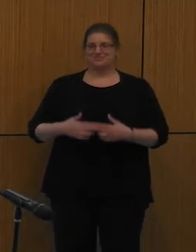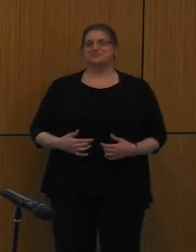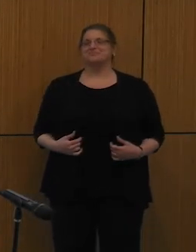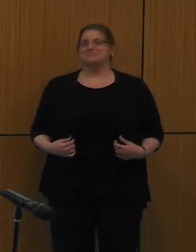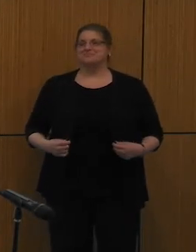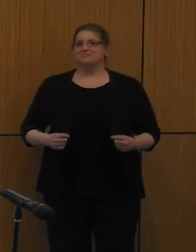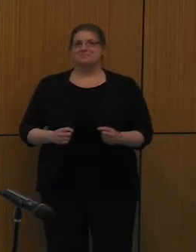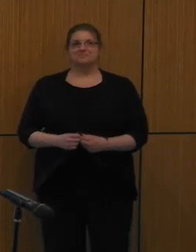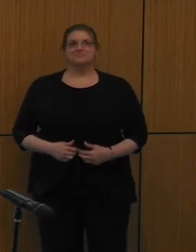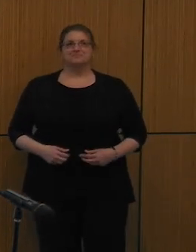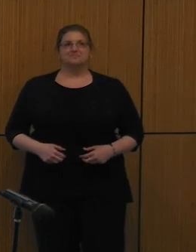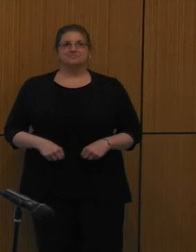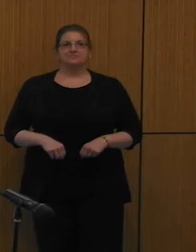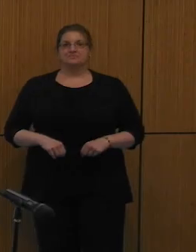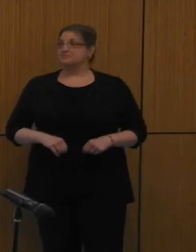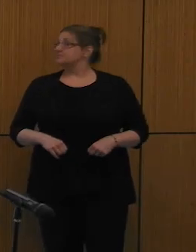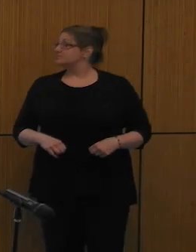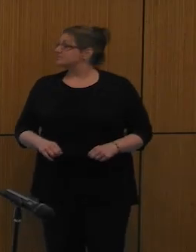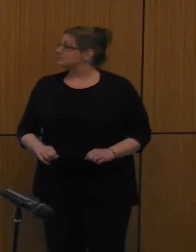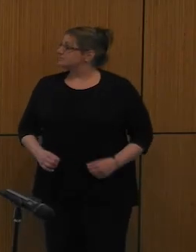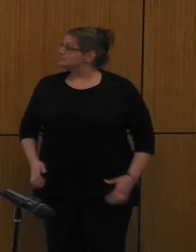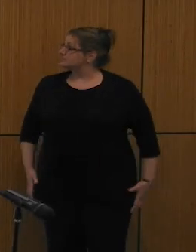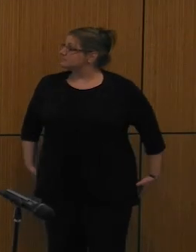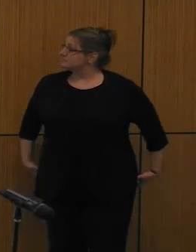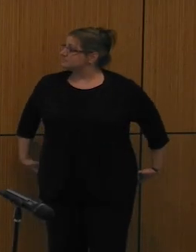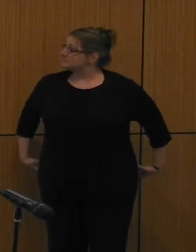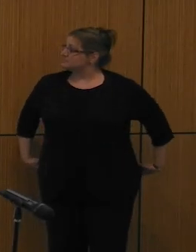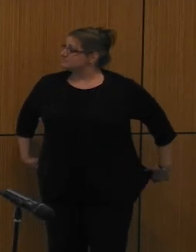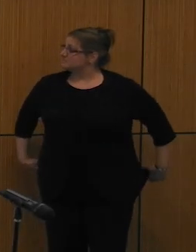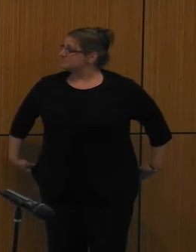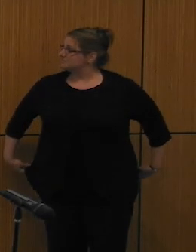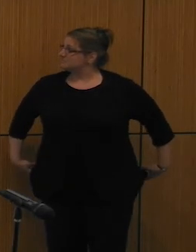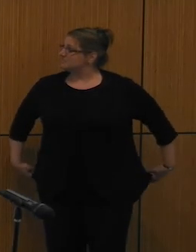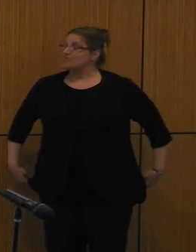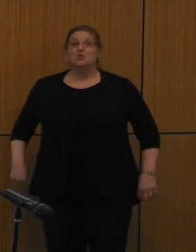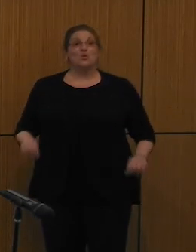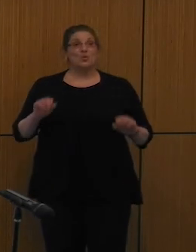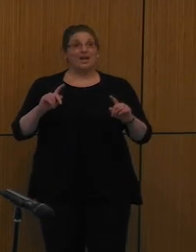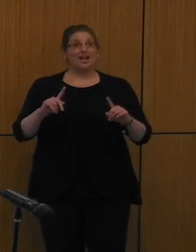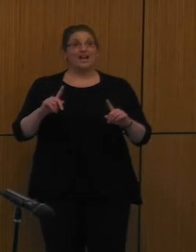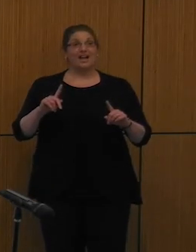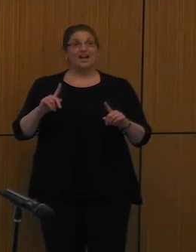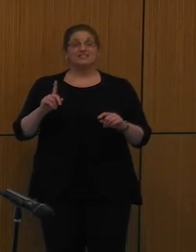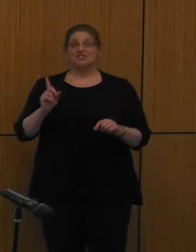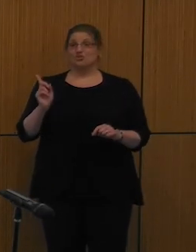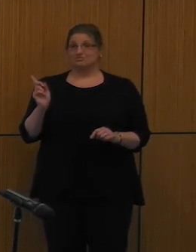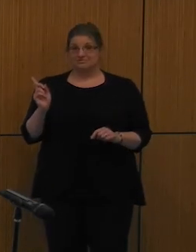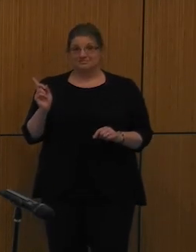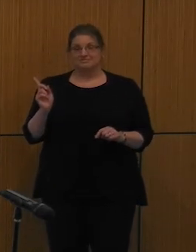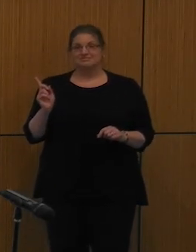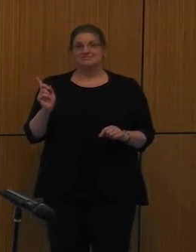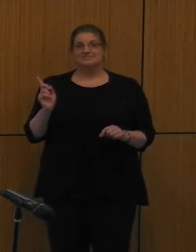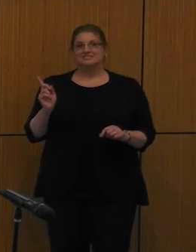Oh, and it's coming up too. Yeah. Okay. So this is where we were with the, bees reaction.